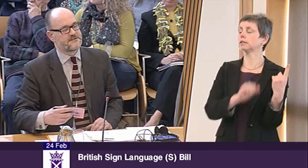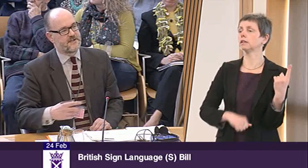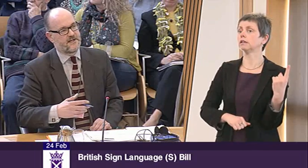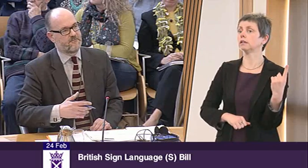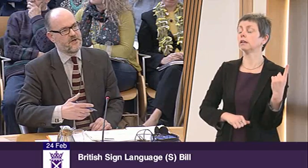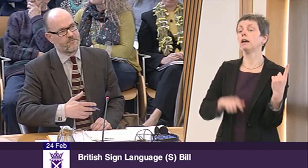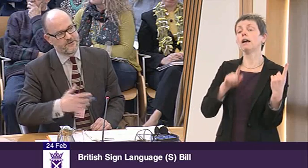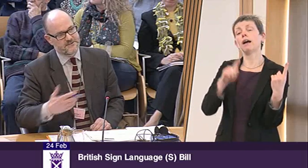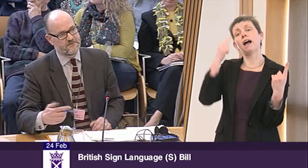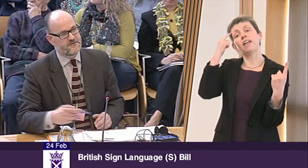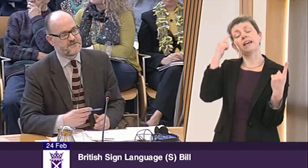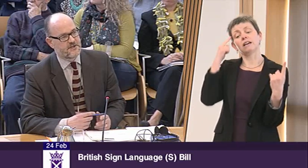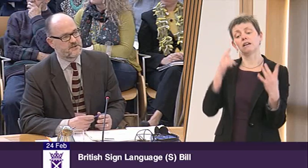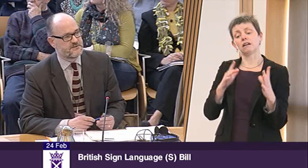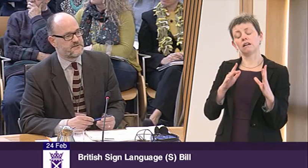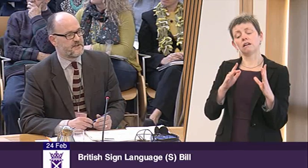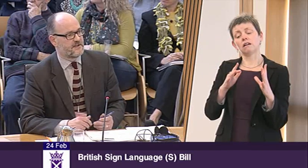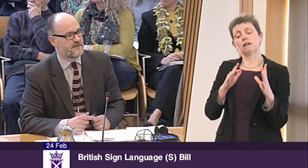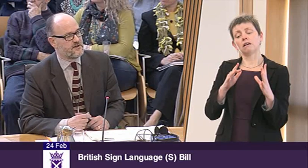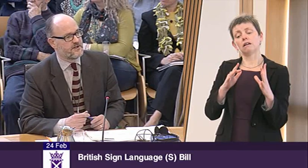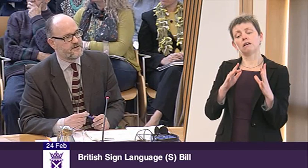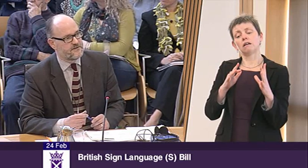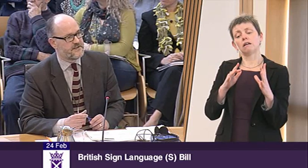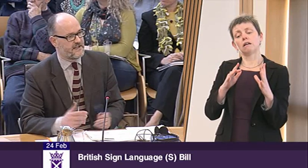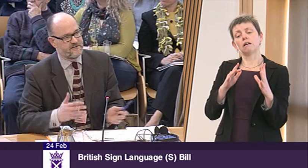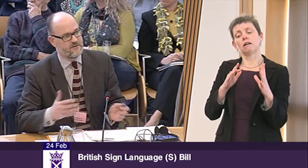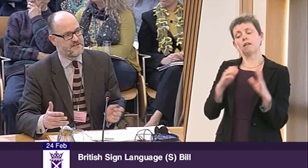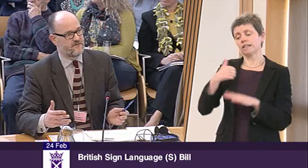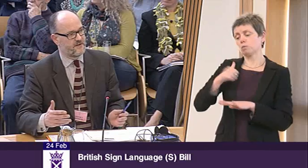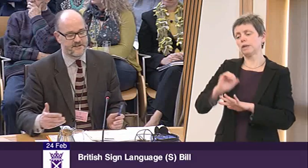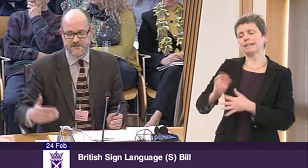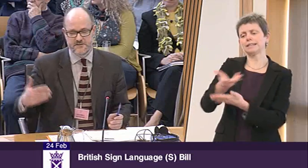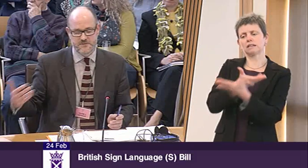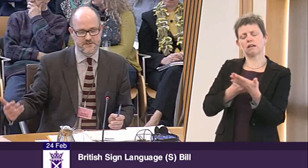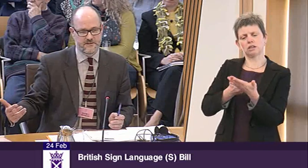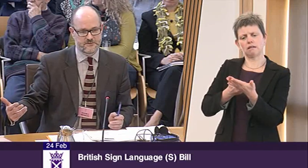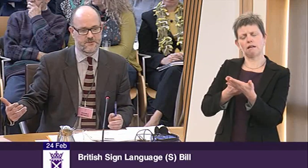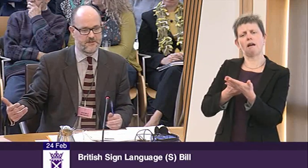This all puts some of the previous discussions in a very different light. As soon as we talk